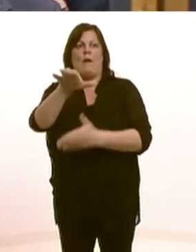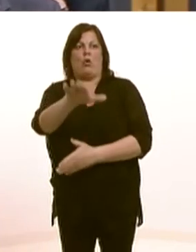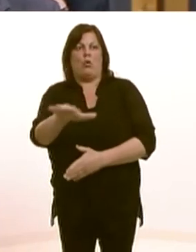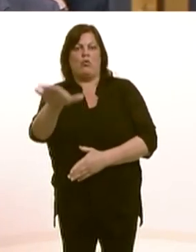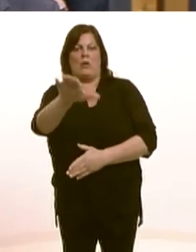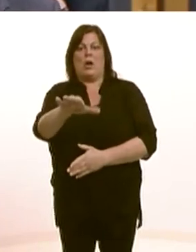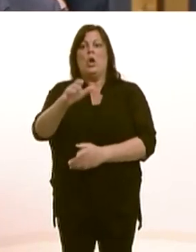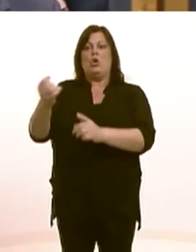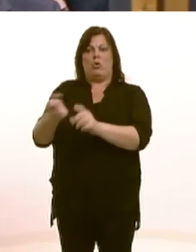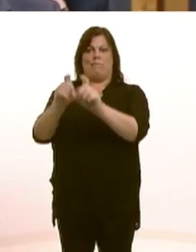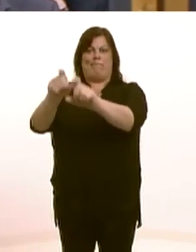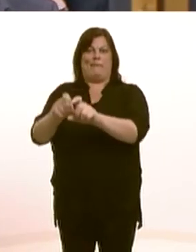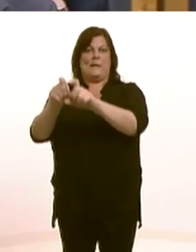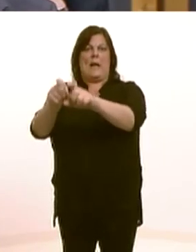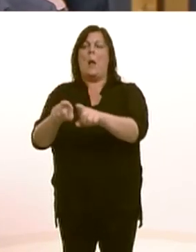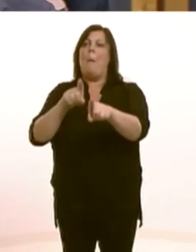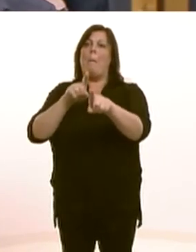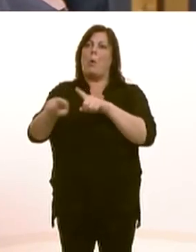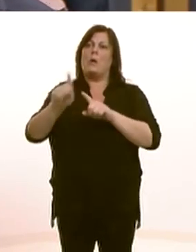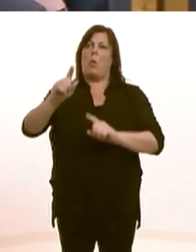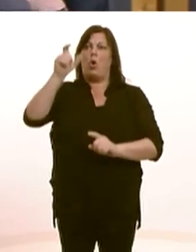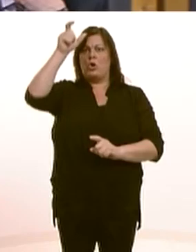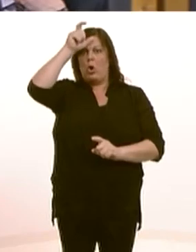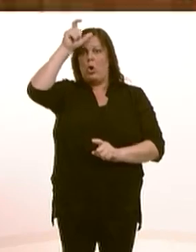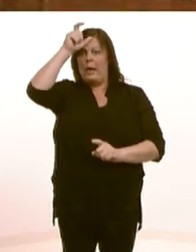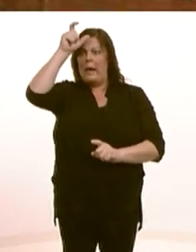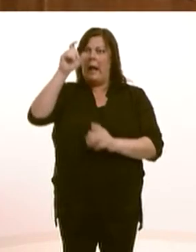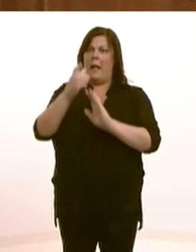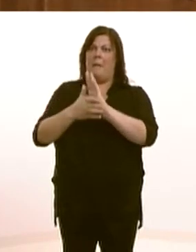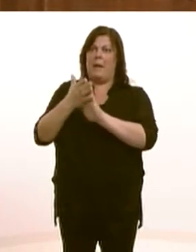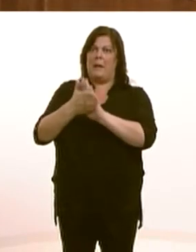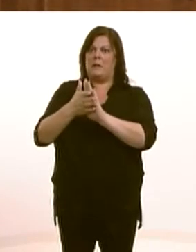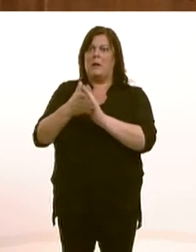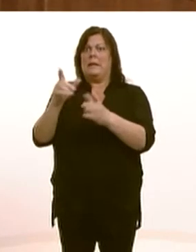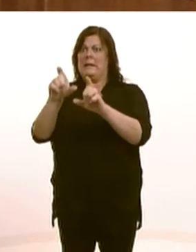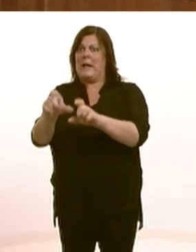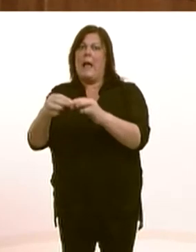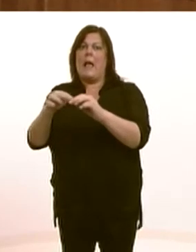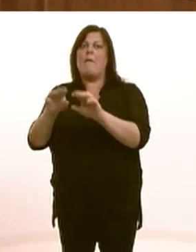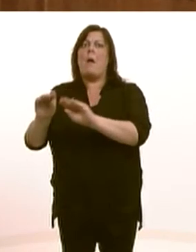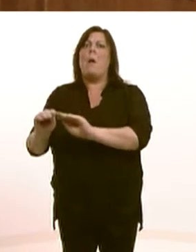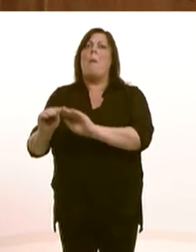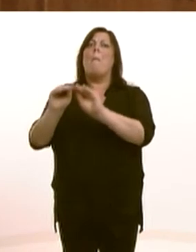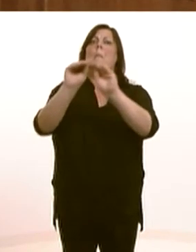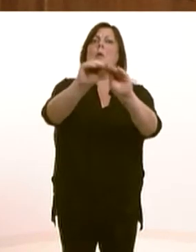Once they get to Turkey, from there on, they are economic migrants. Would the First Minister first agree with me that that is the law?